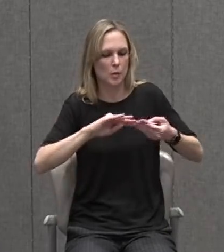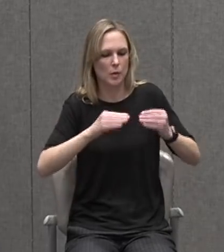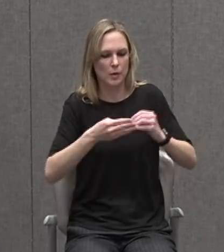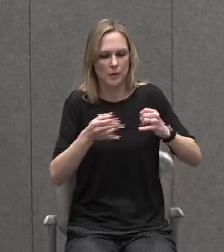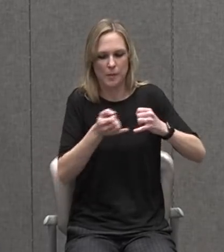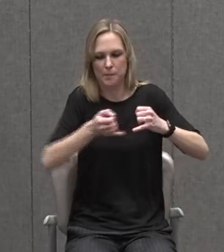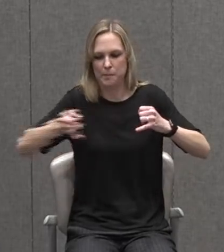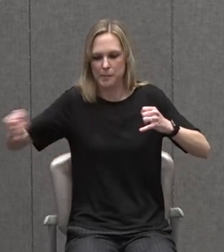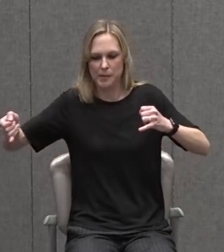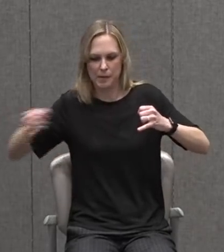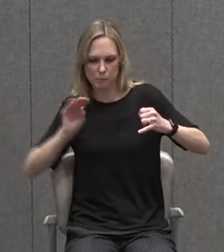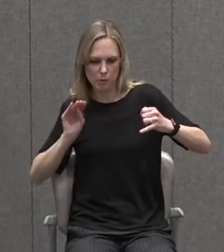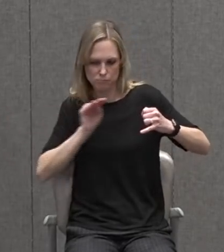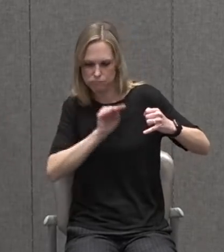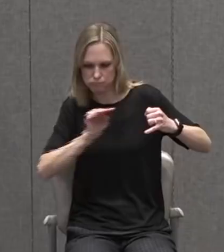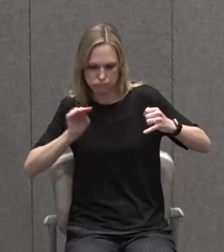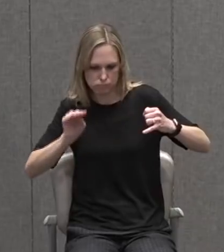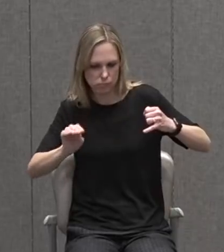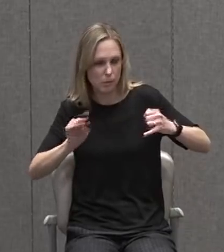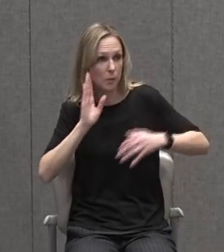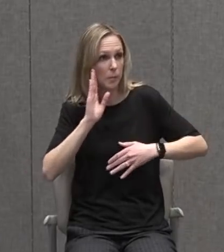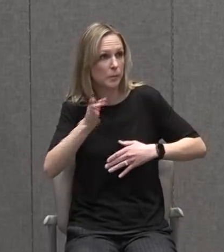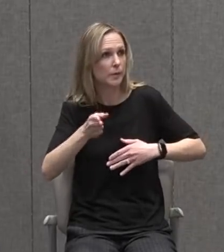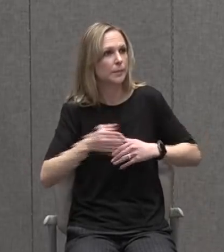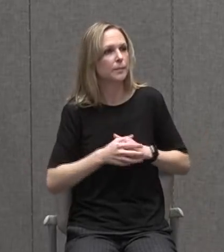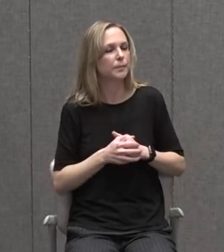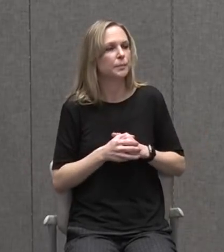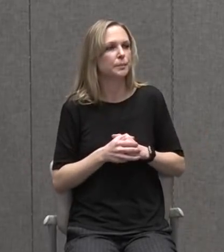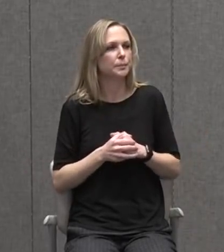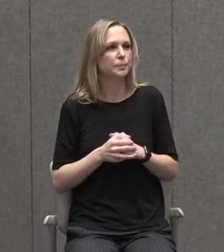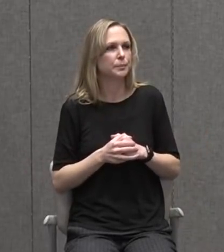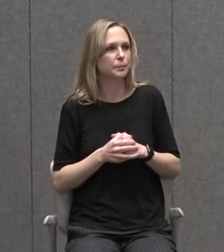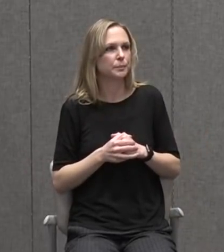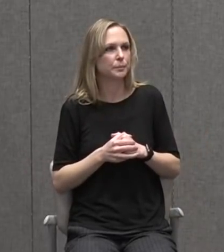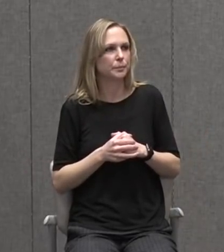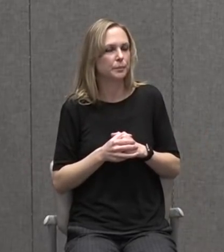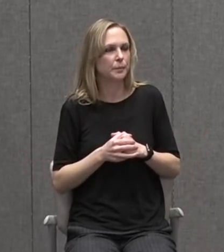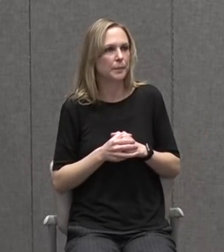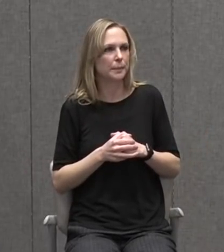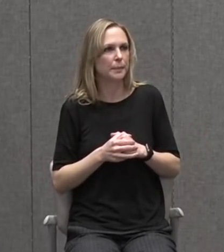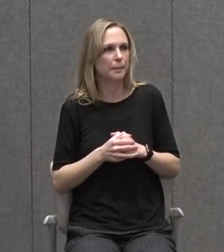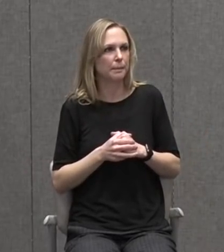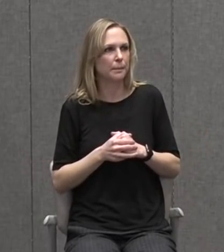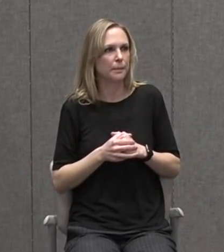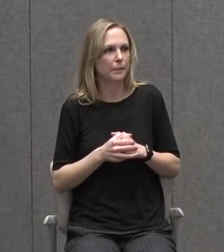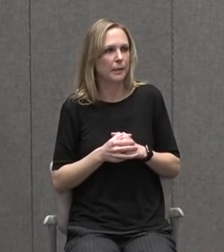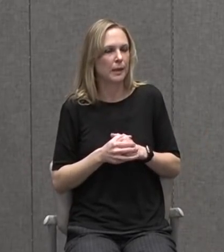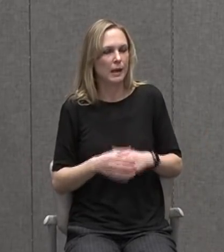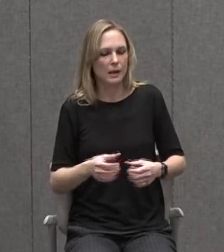Okay, so one of the things that I wanted to talk about is that there's lots of numbers